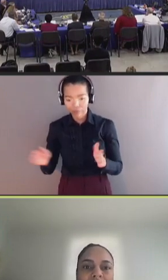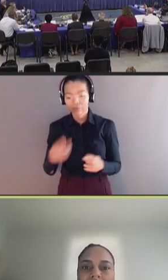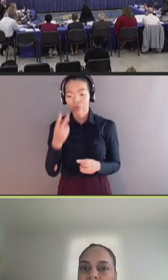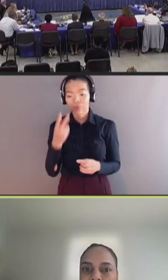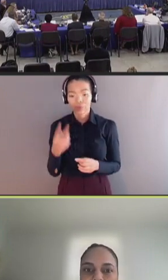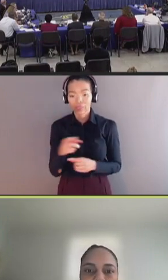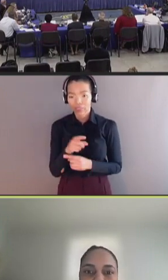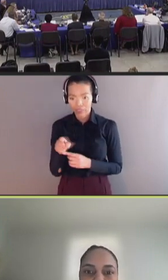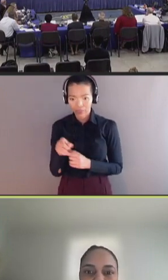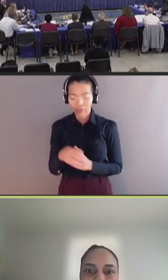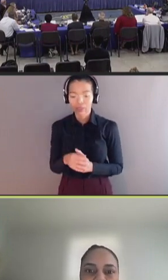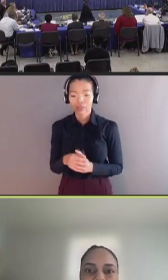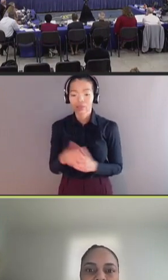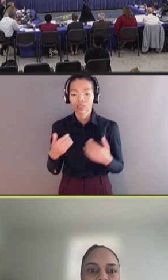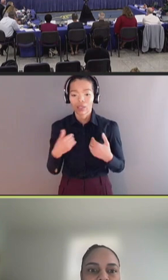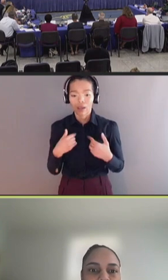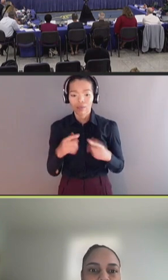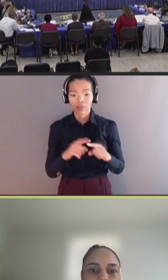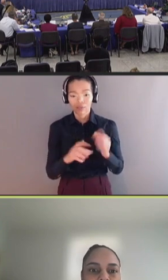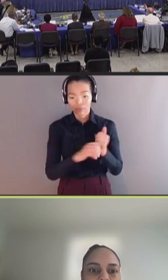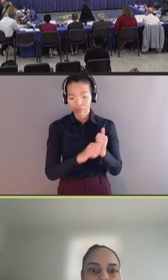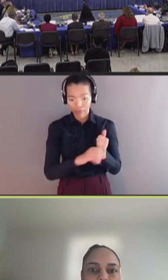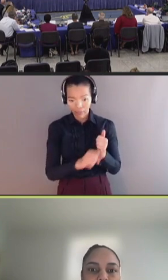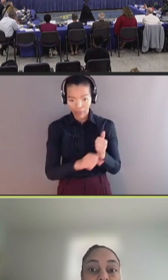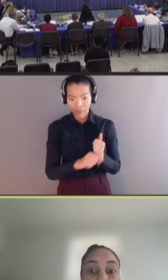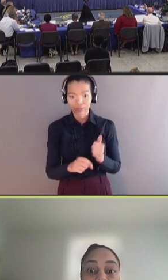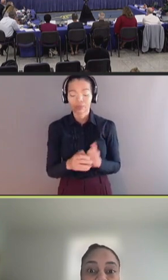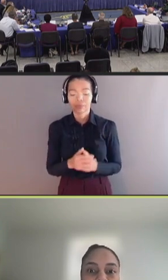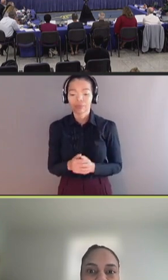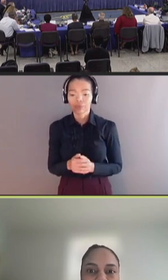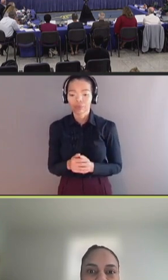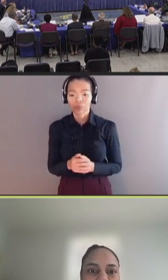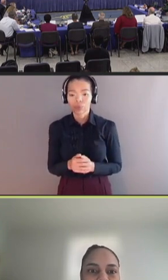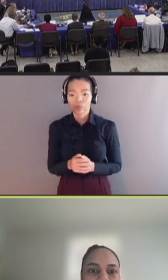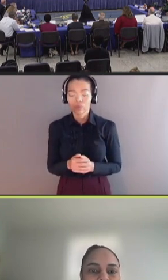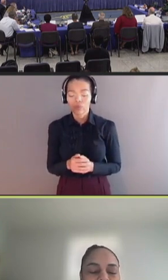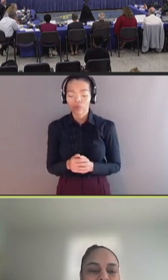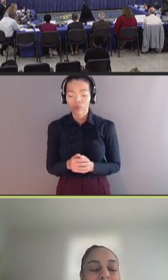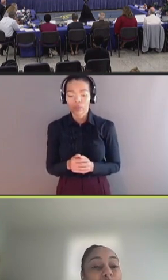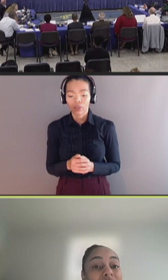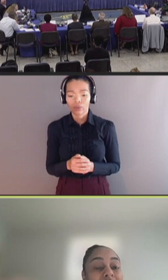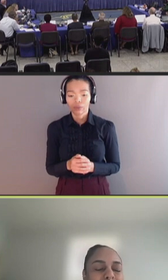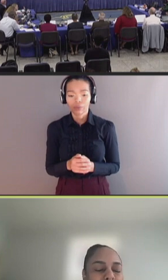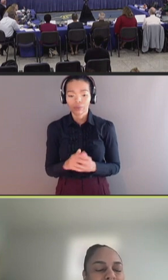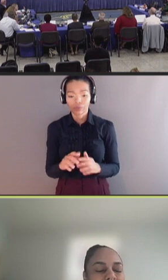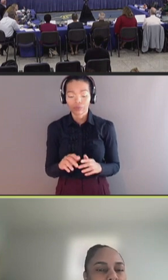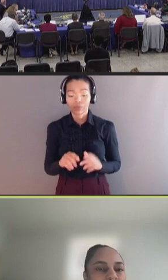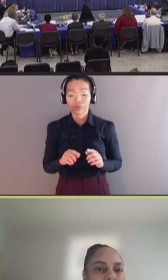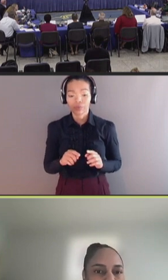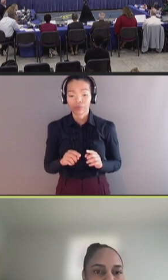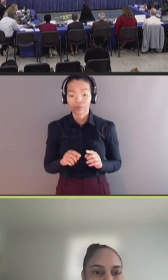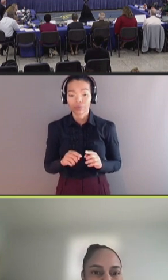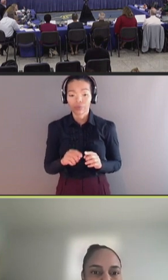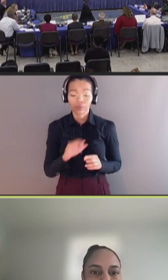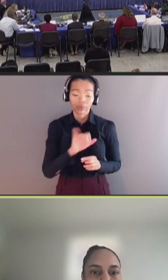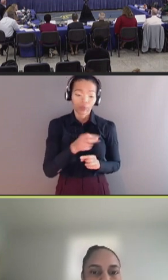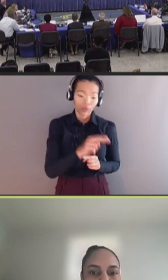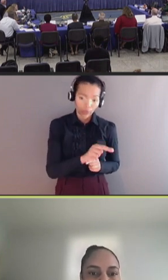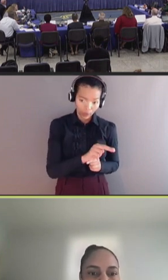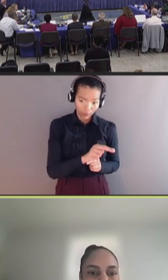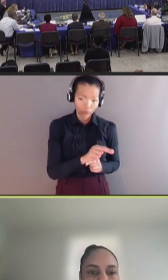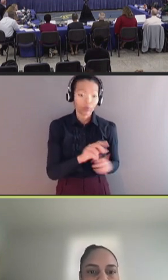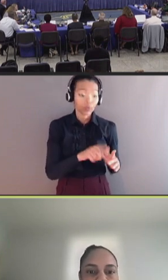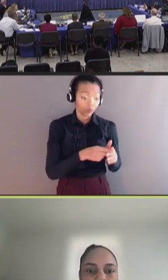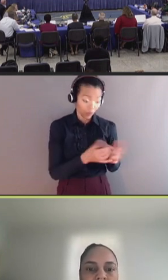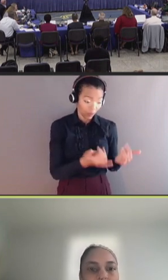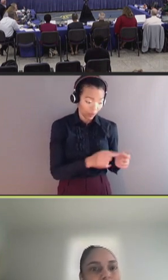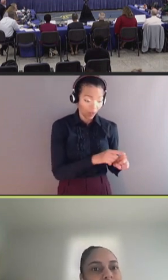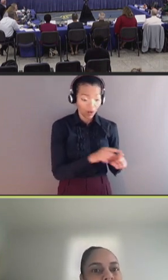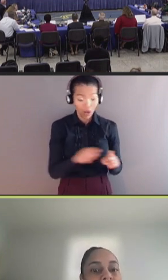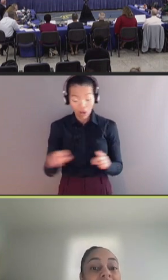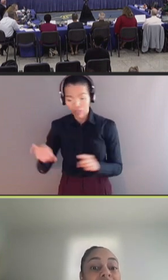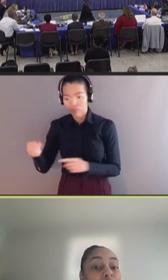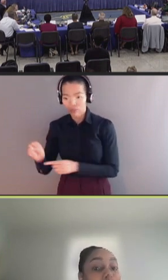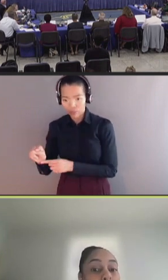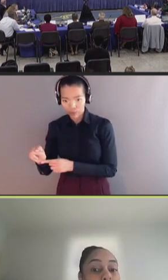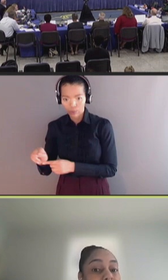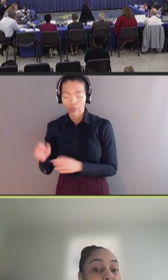we have our ads running on through January that are focused on RSV. The ads are accompanied by